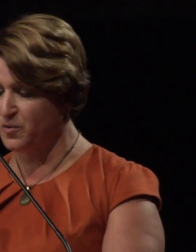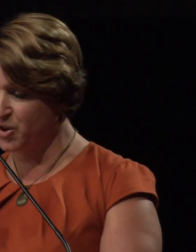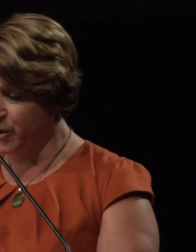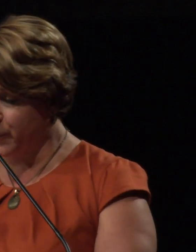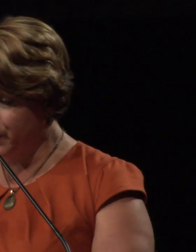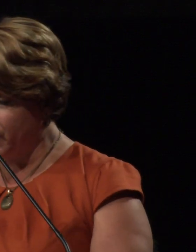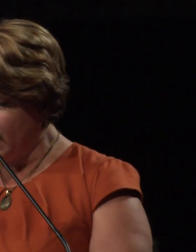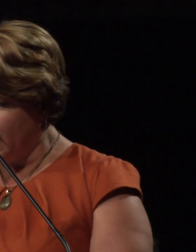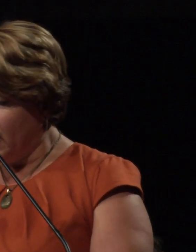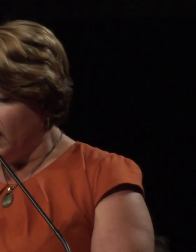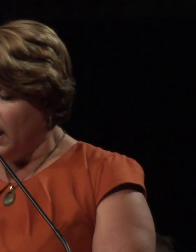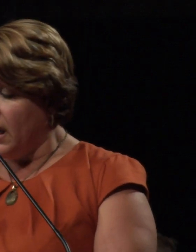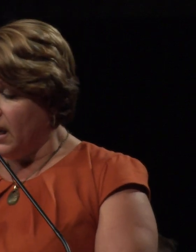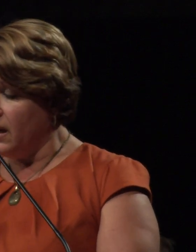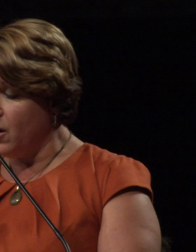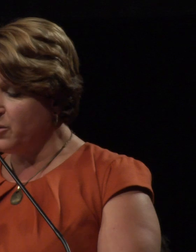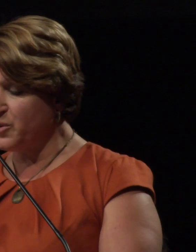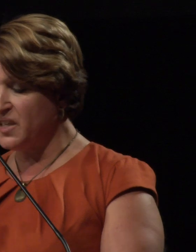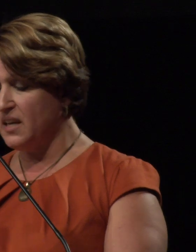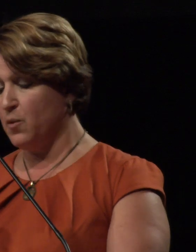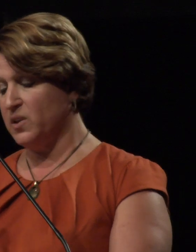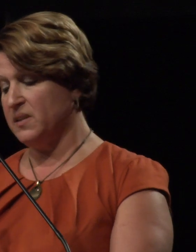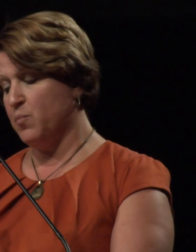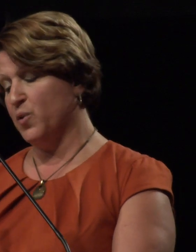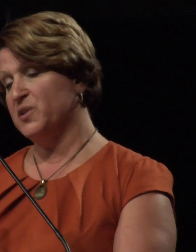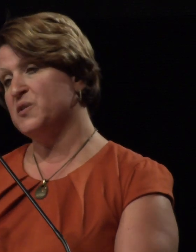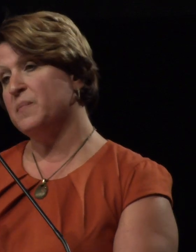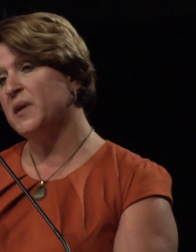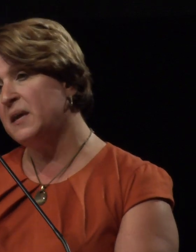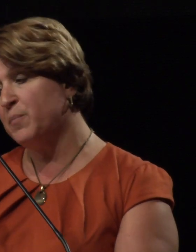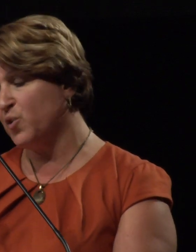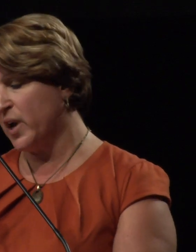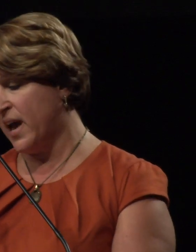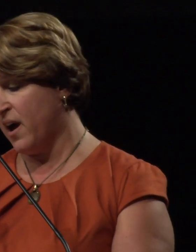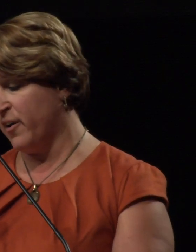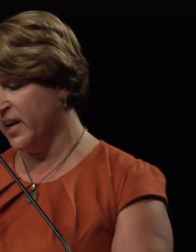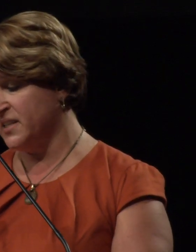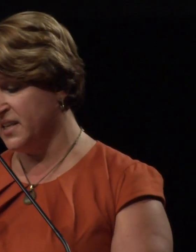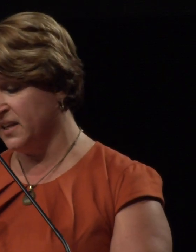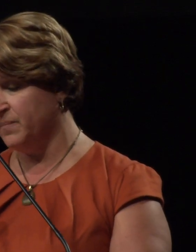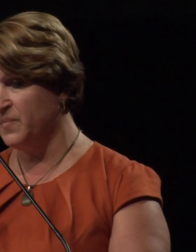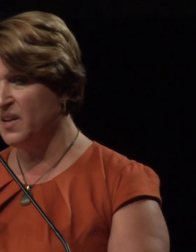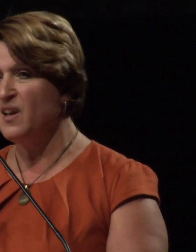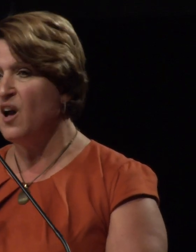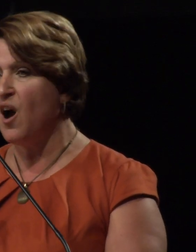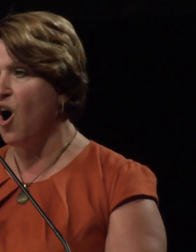FUTURE. IN UNDERSTANDING WHAT'S IMPORTANT TO THE PEOPLE AT RIT,